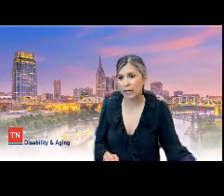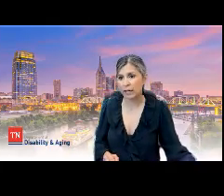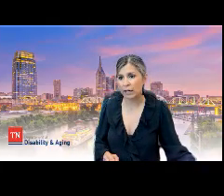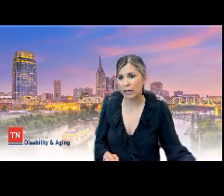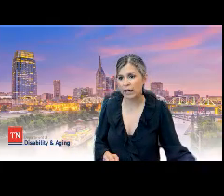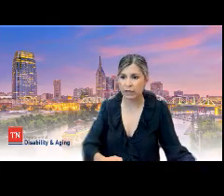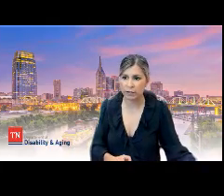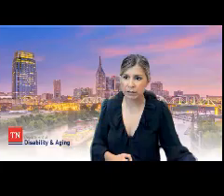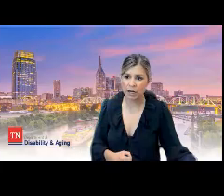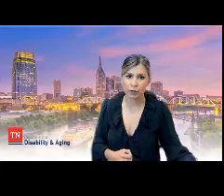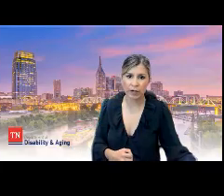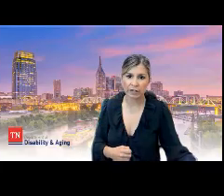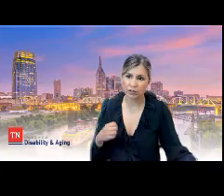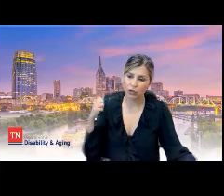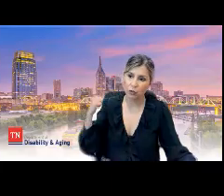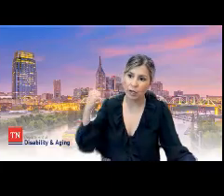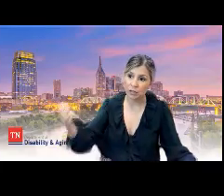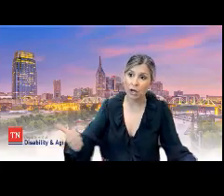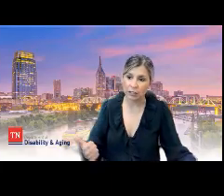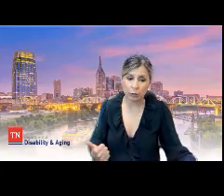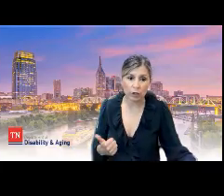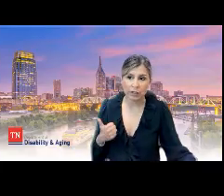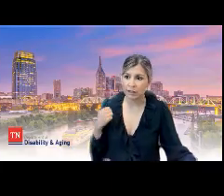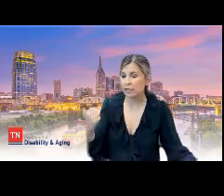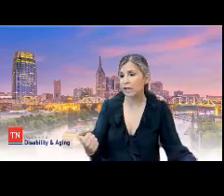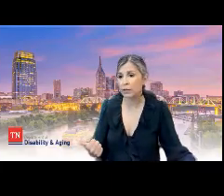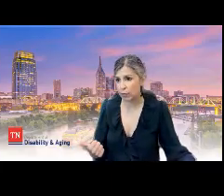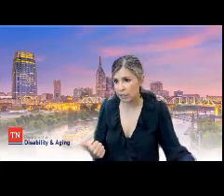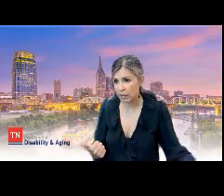There we've given grants to Dollywood that they create.